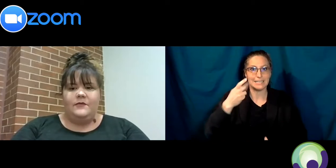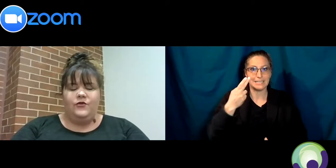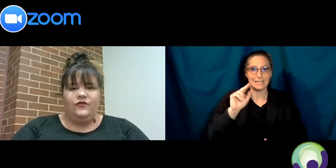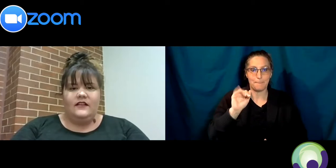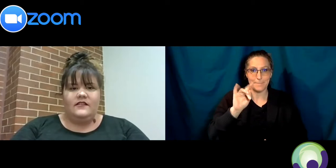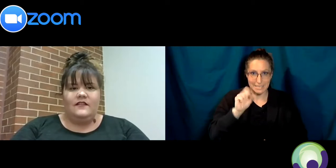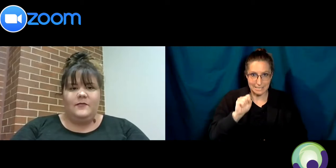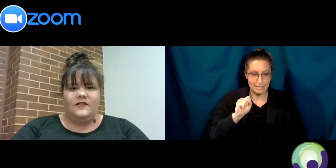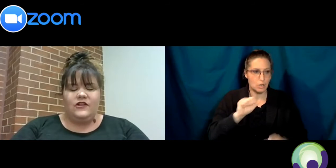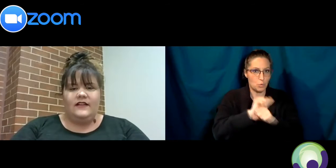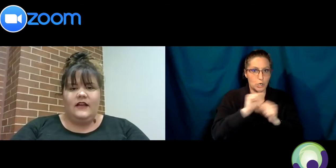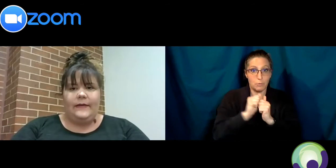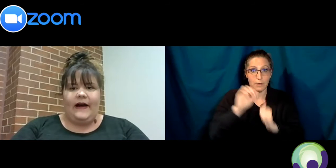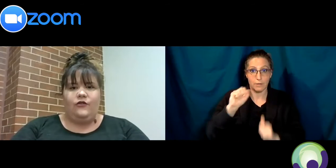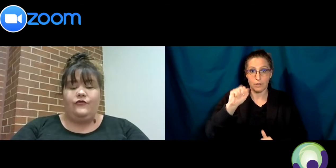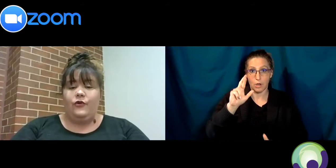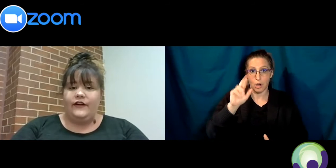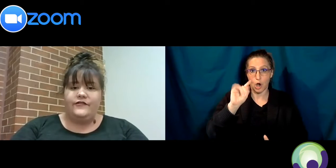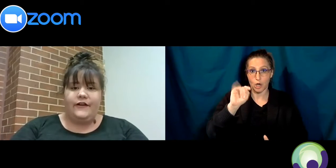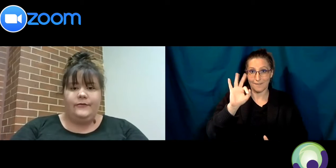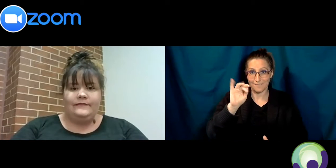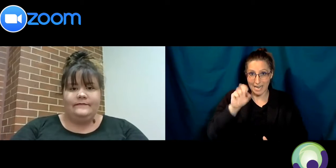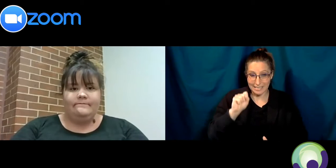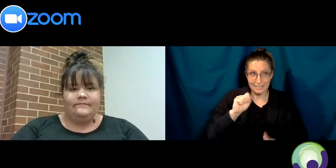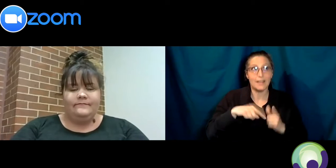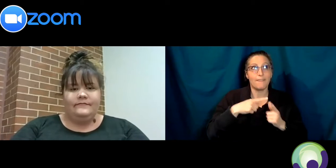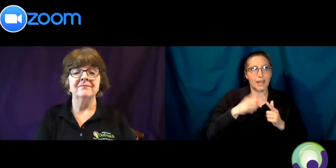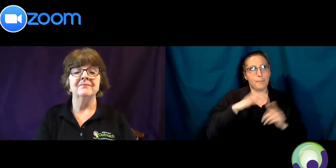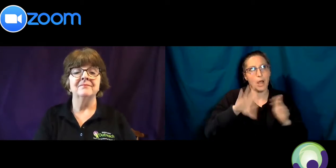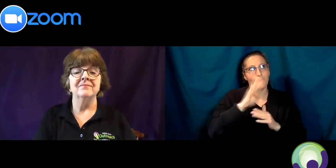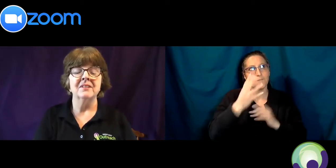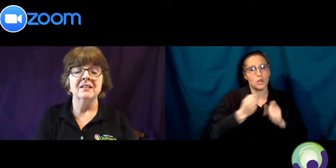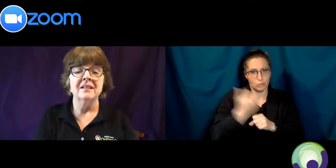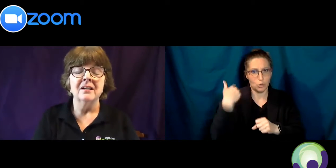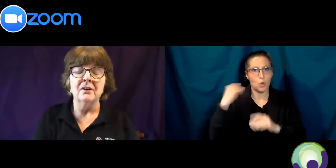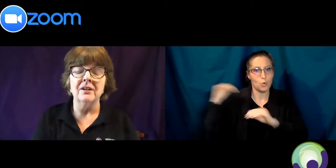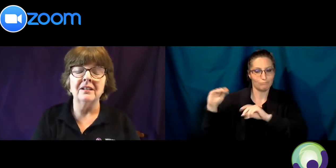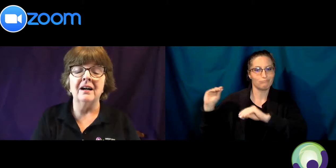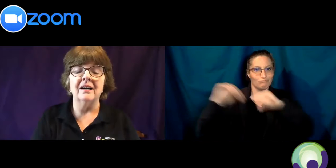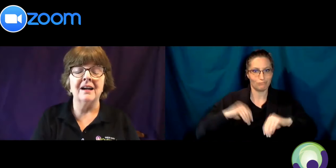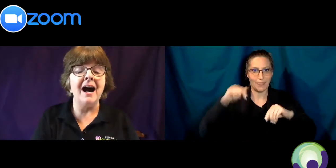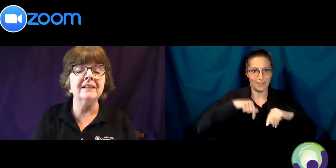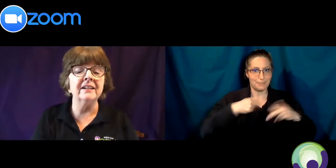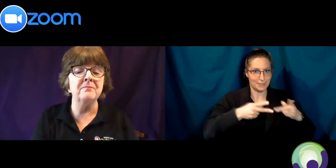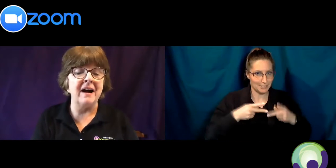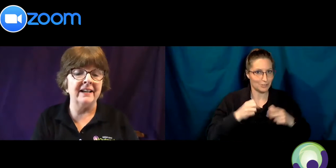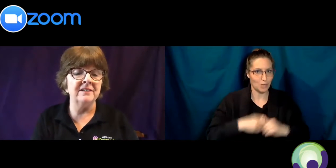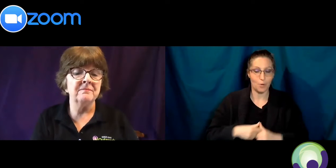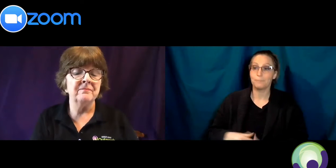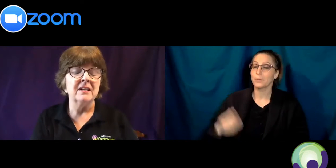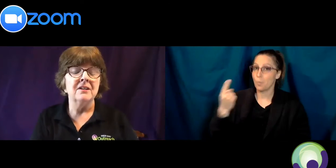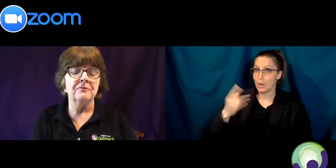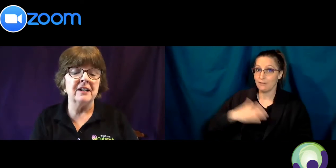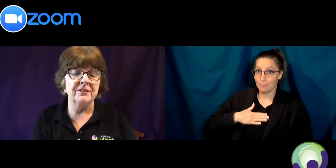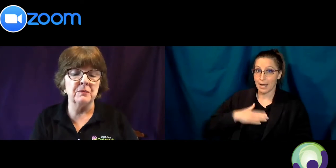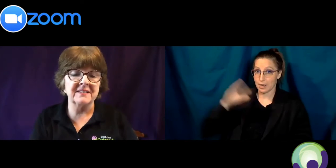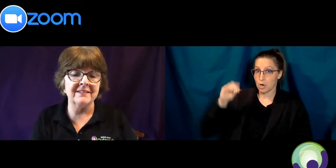moved into this position about four years ago. Maryann: A colleague of mine at the Wisconsin